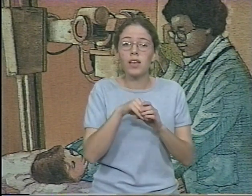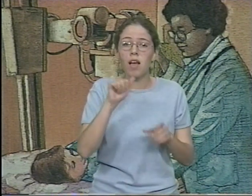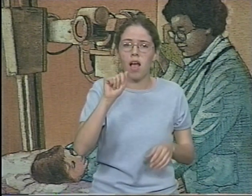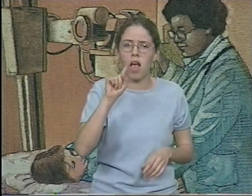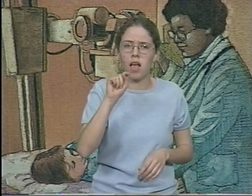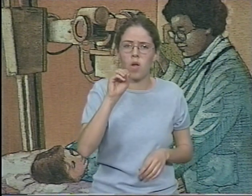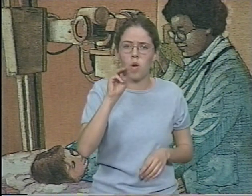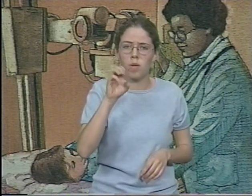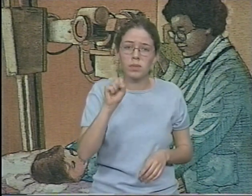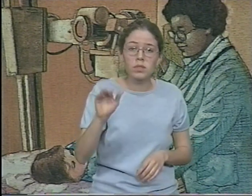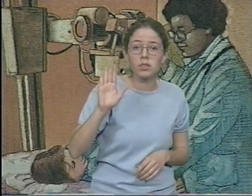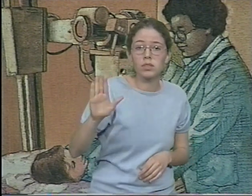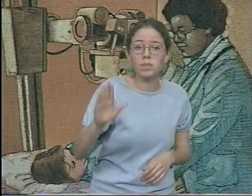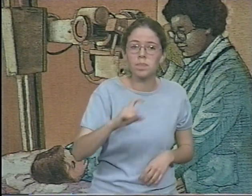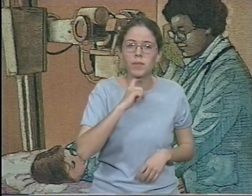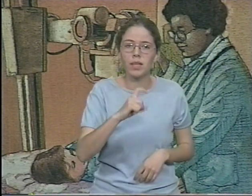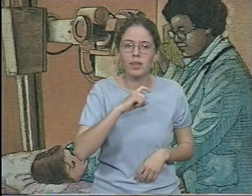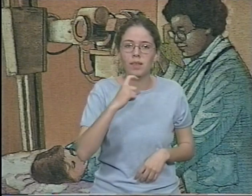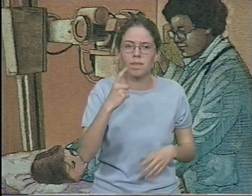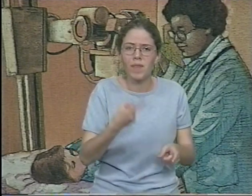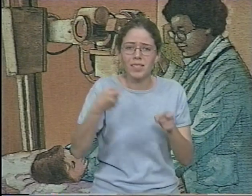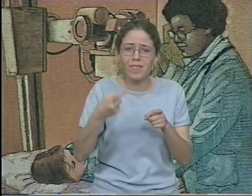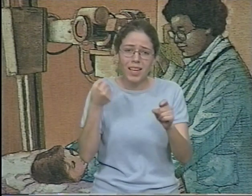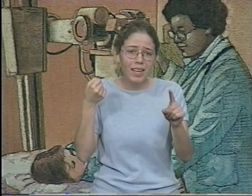through a window in the machine.